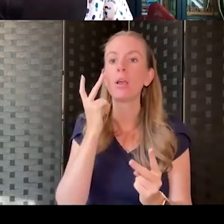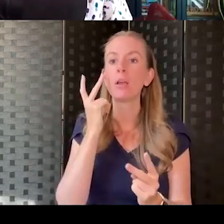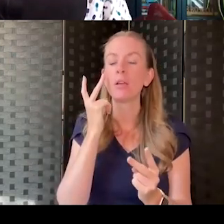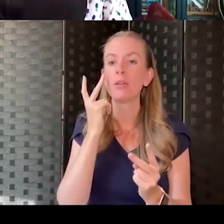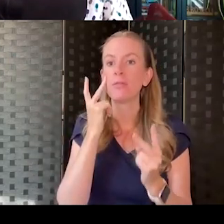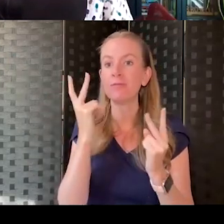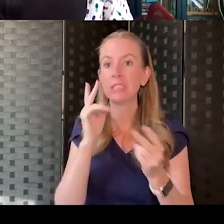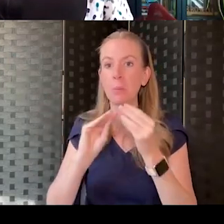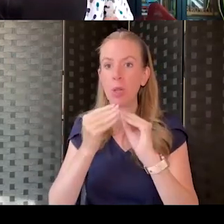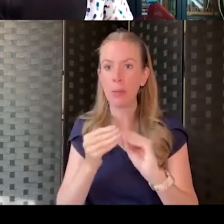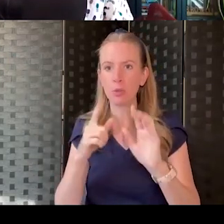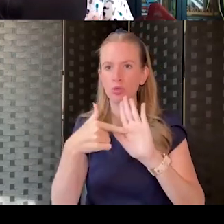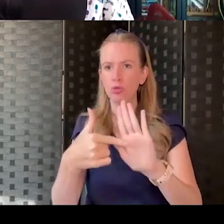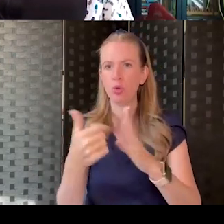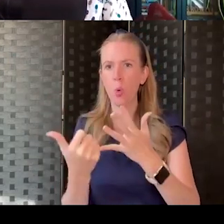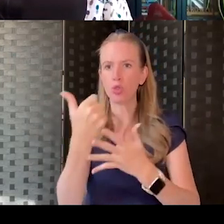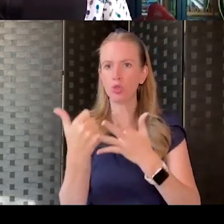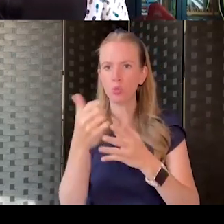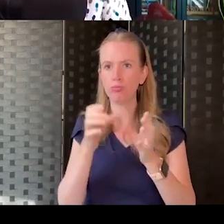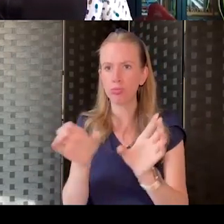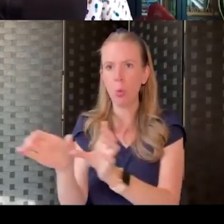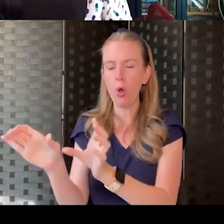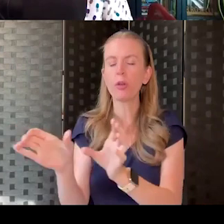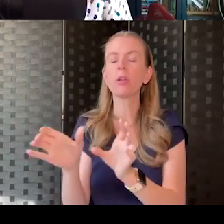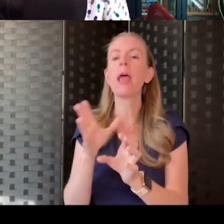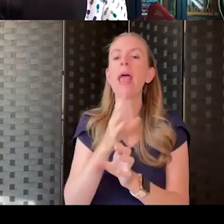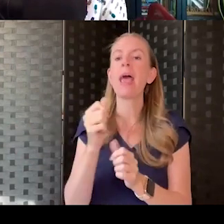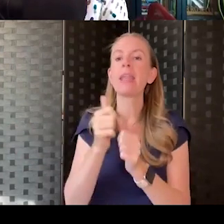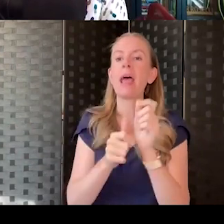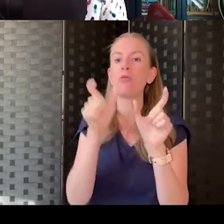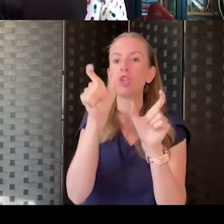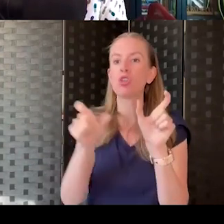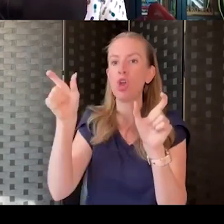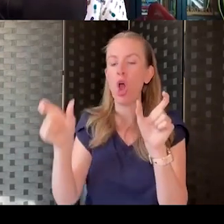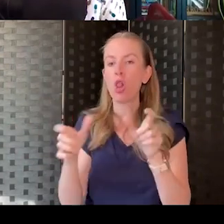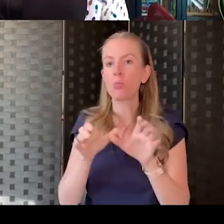their sort priority and I also identify every sorting column and its priority in a live region,